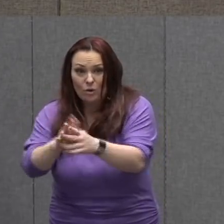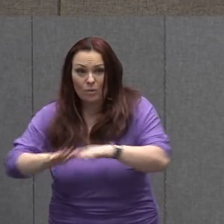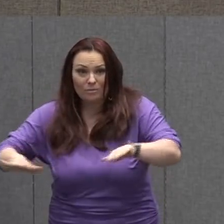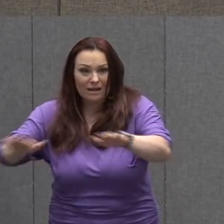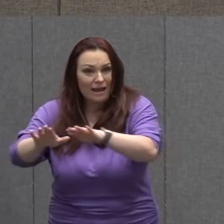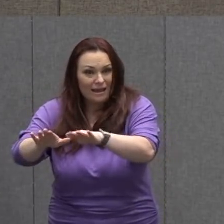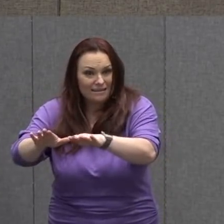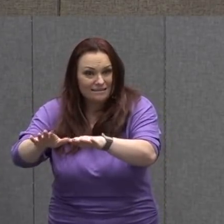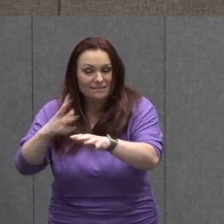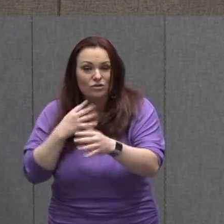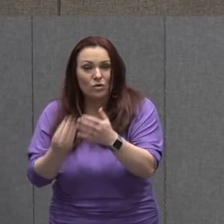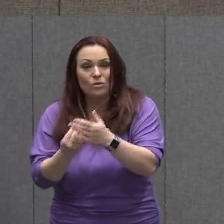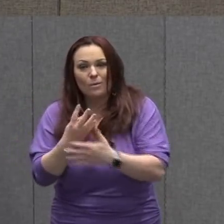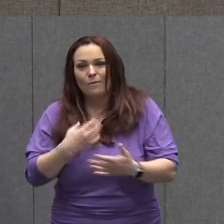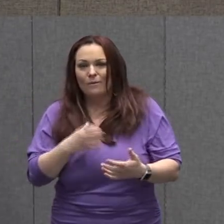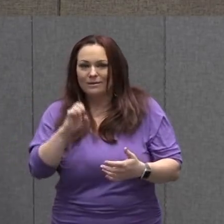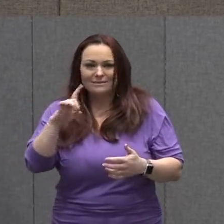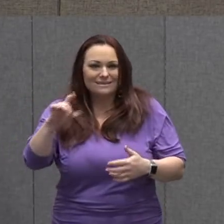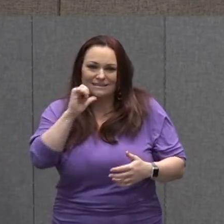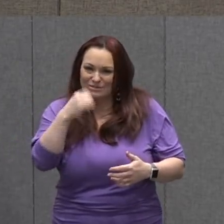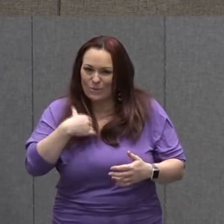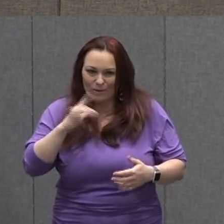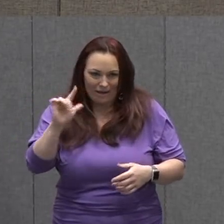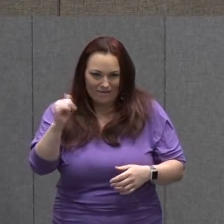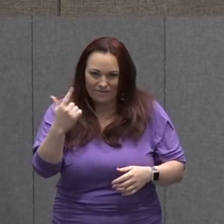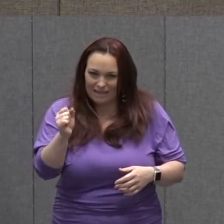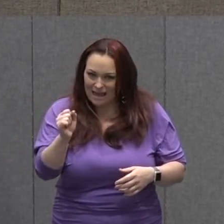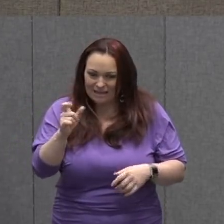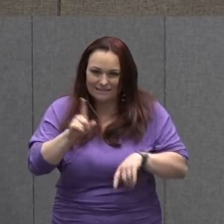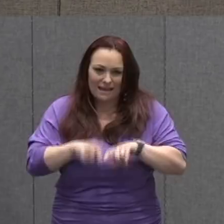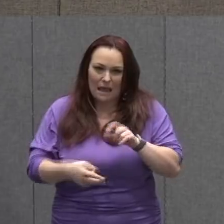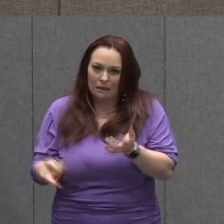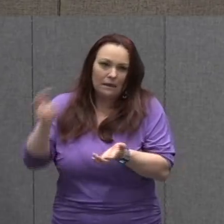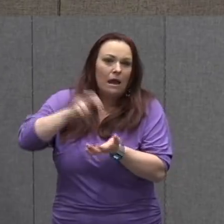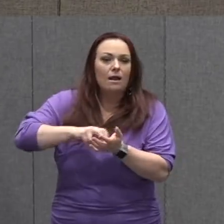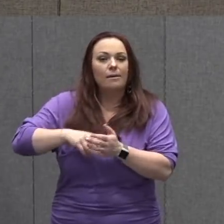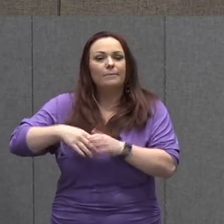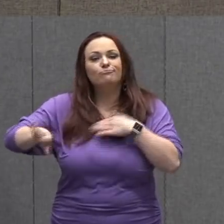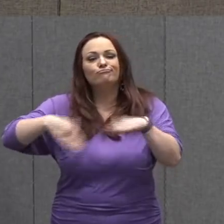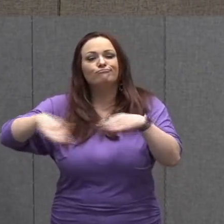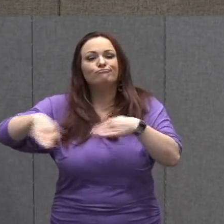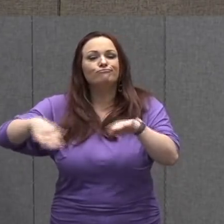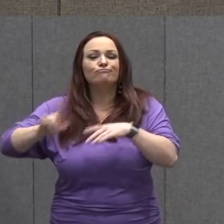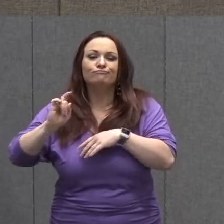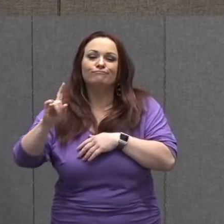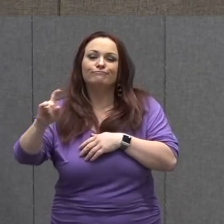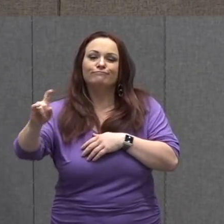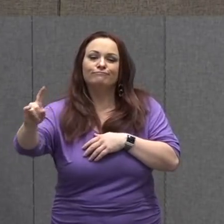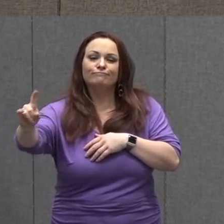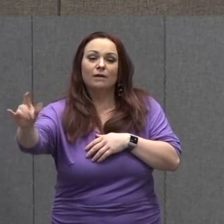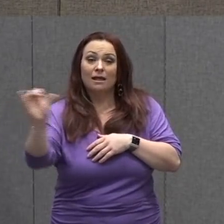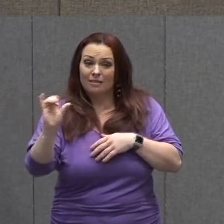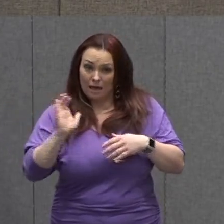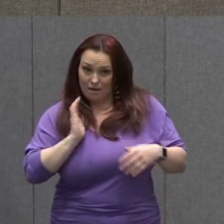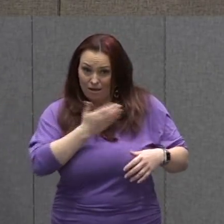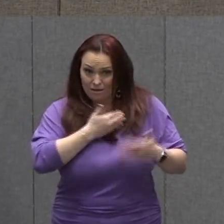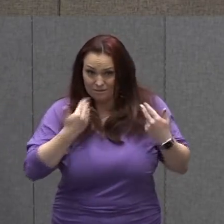and walk away, they don't have legs like us. So they have adaptations